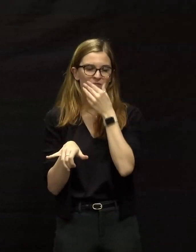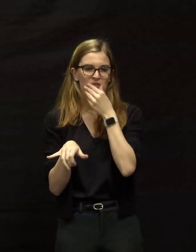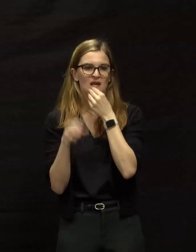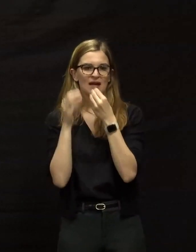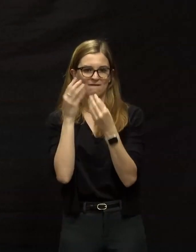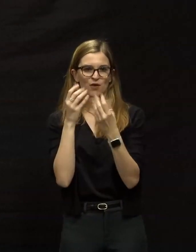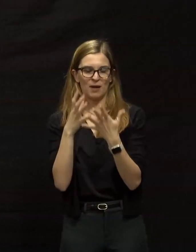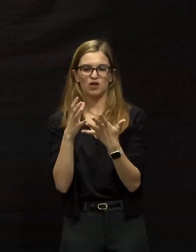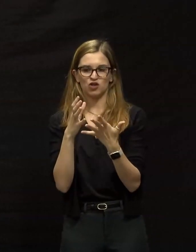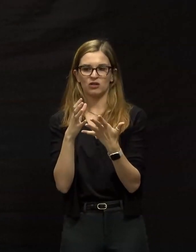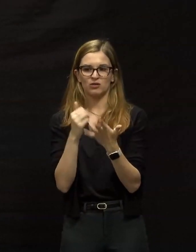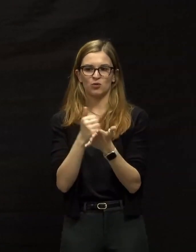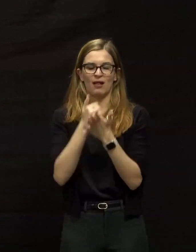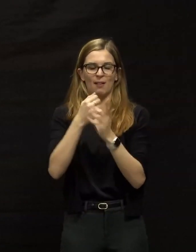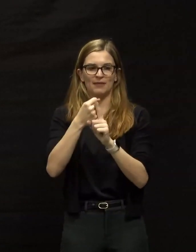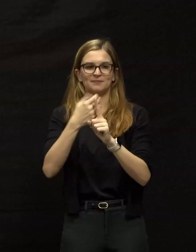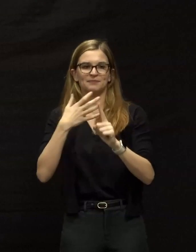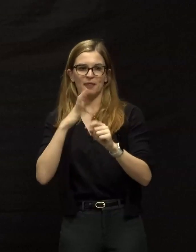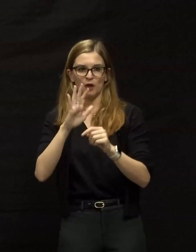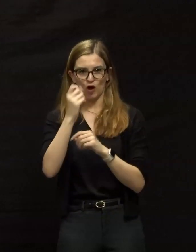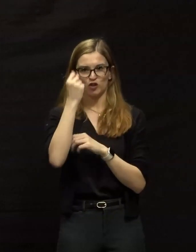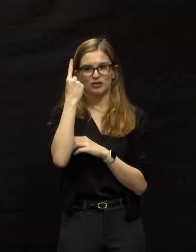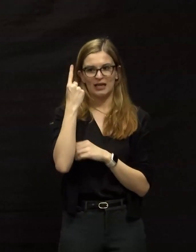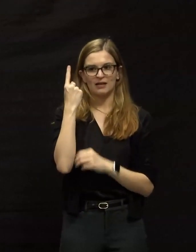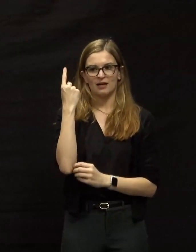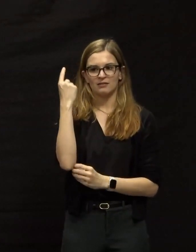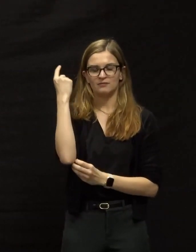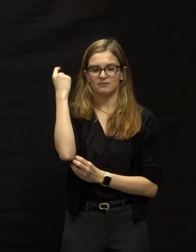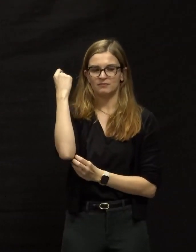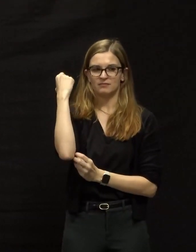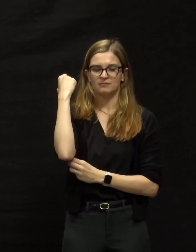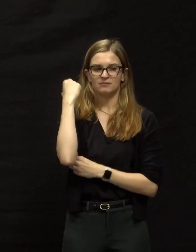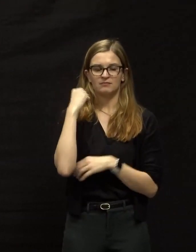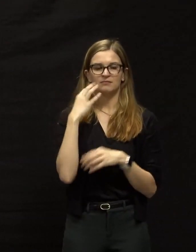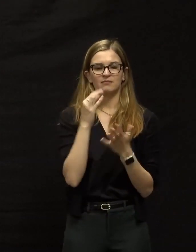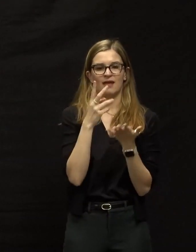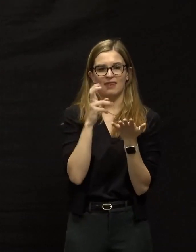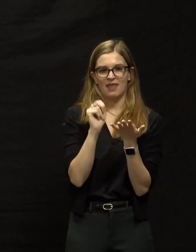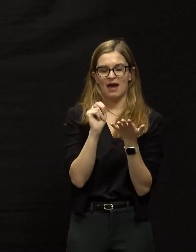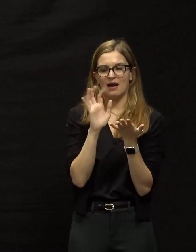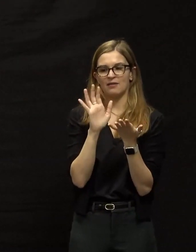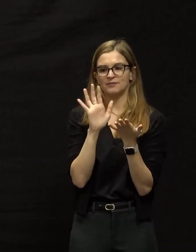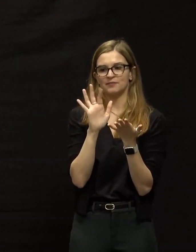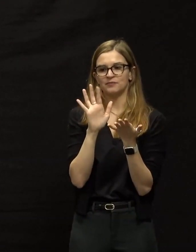and we add those types of comments and information to help expand on the parent's understanding of their child.